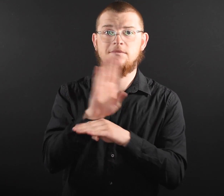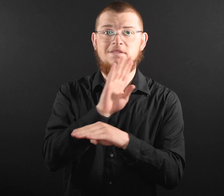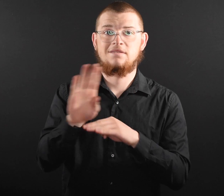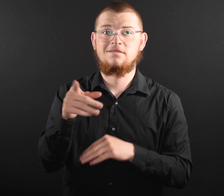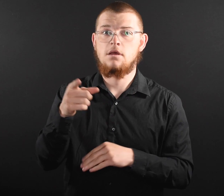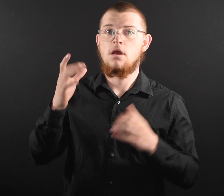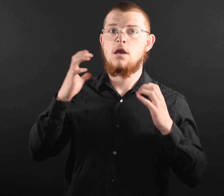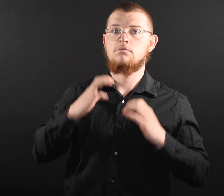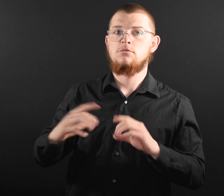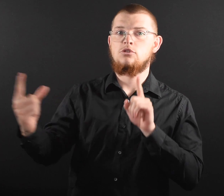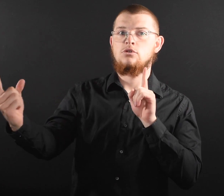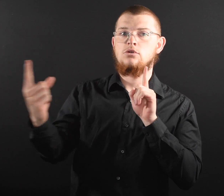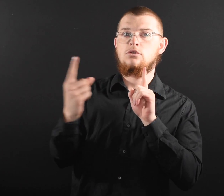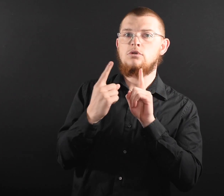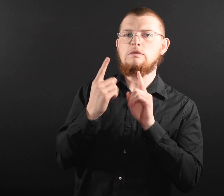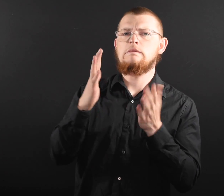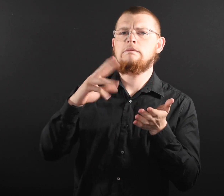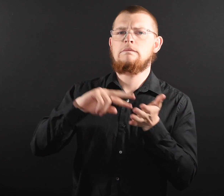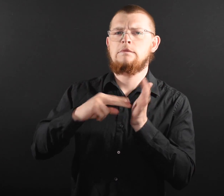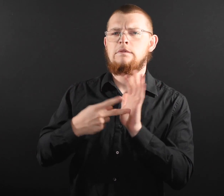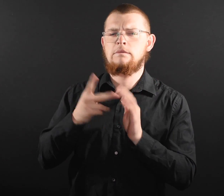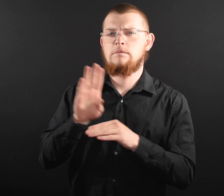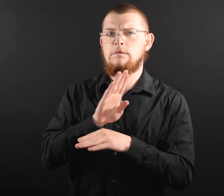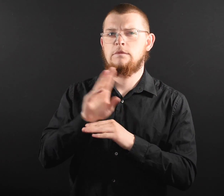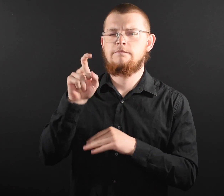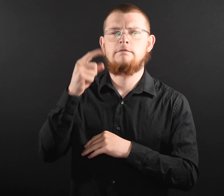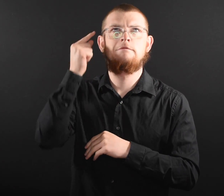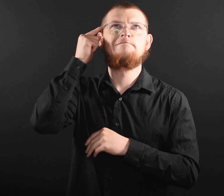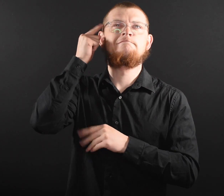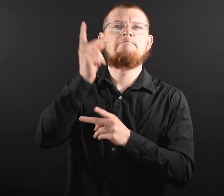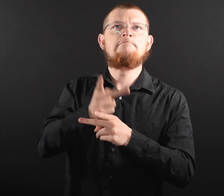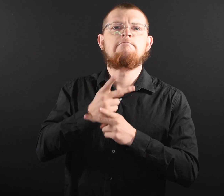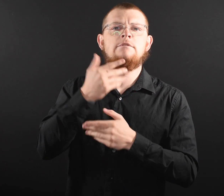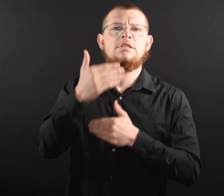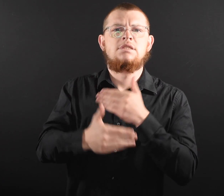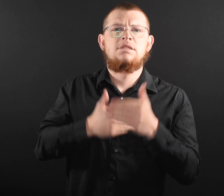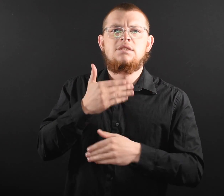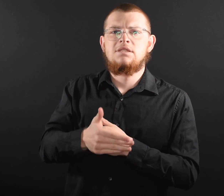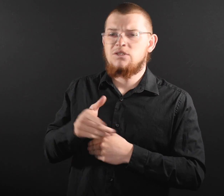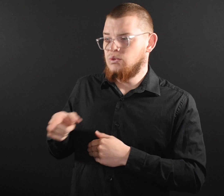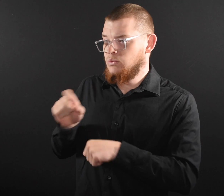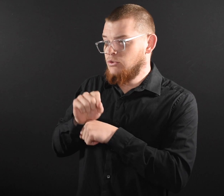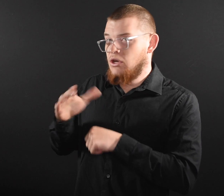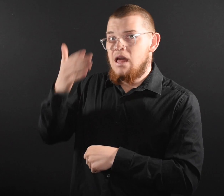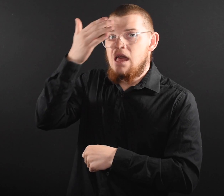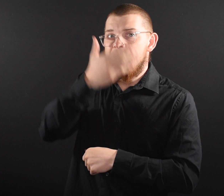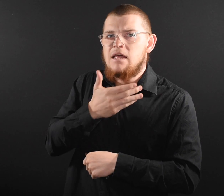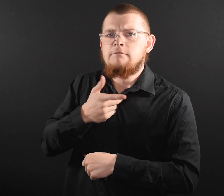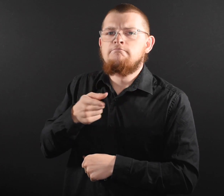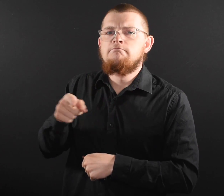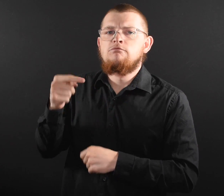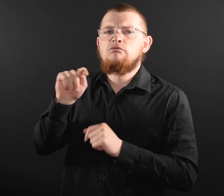the worker from posing a hazard to other workers. If the business is customer-facing, the business